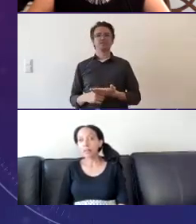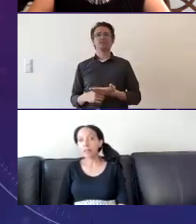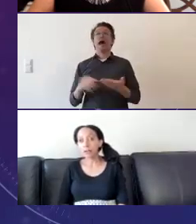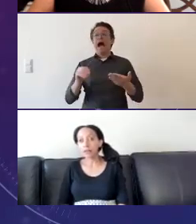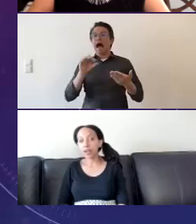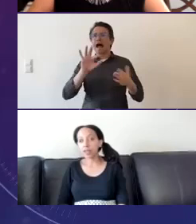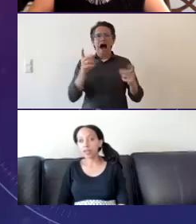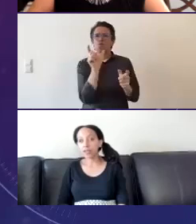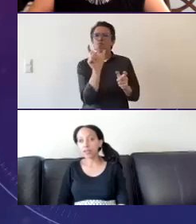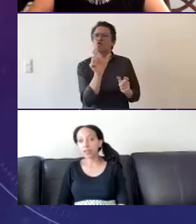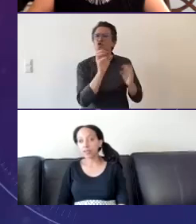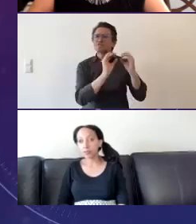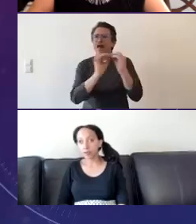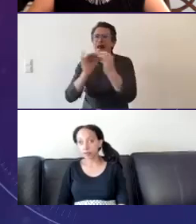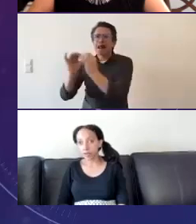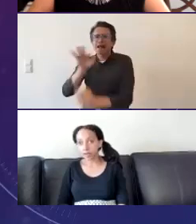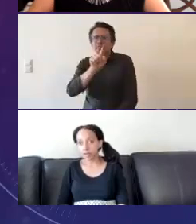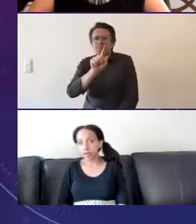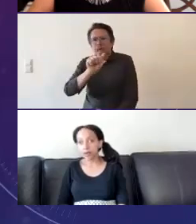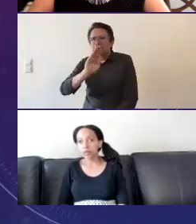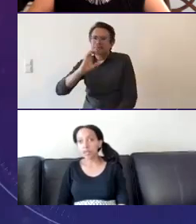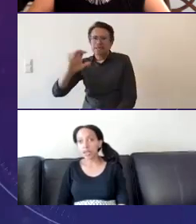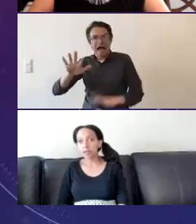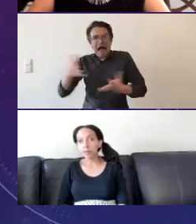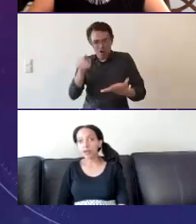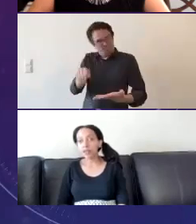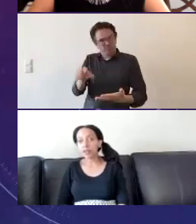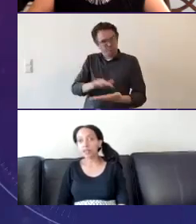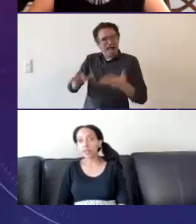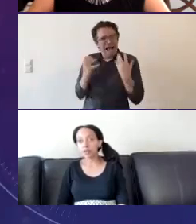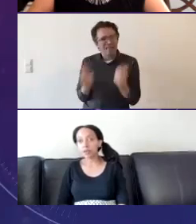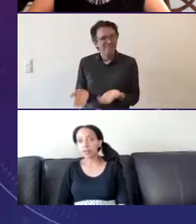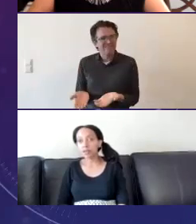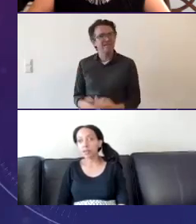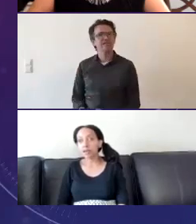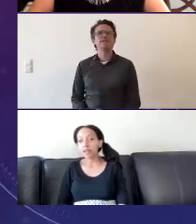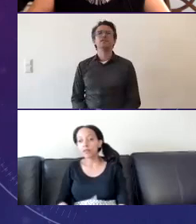programs that do this remotely where you take Breann lessons remotely they will